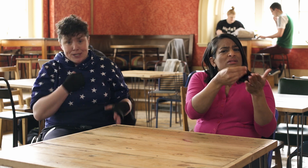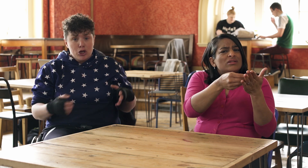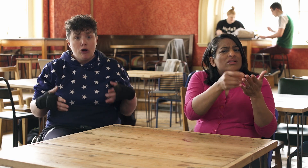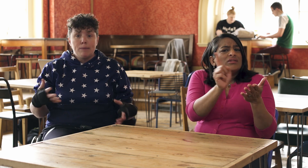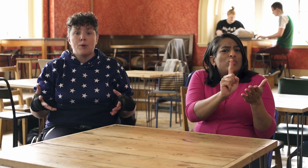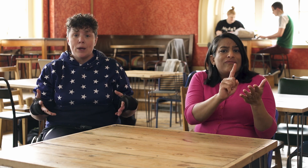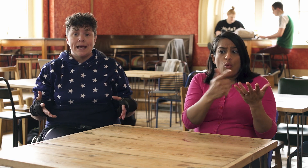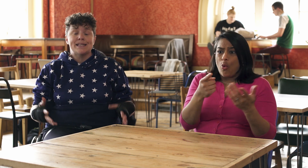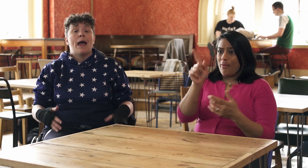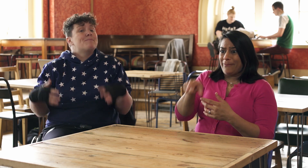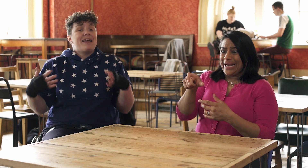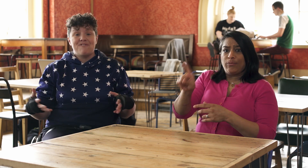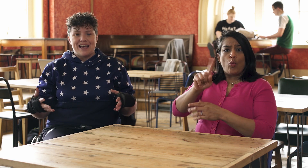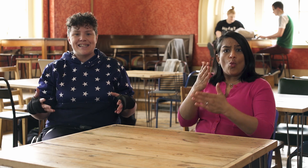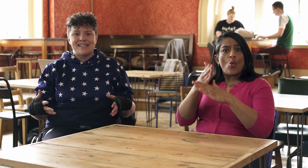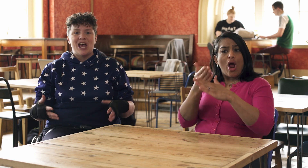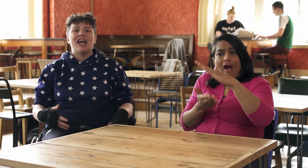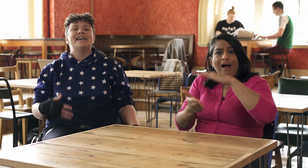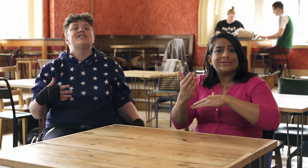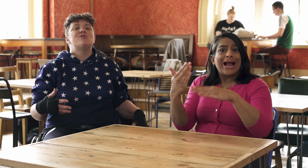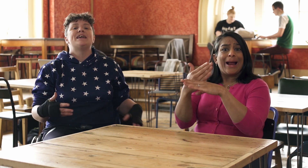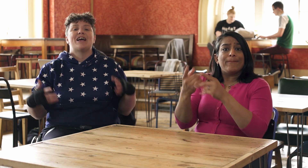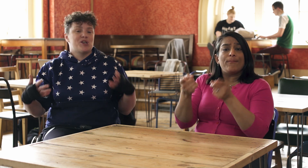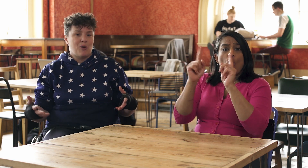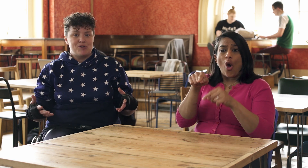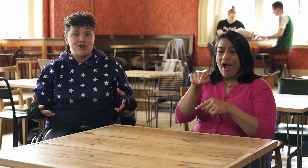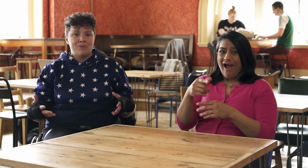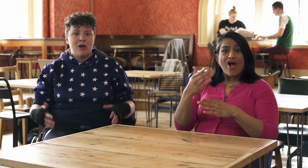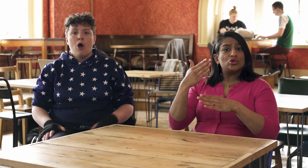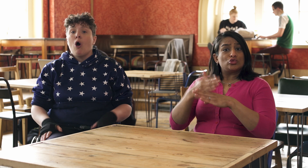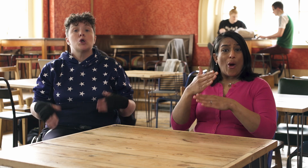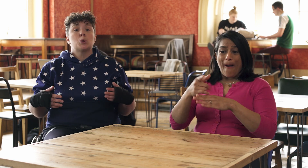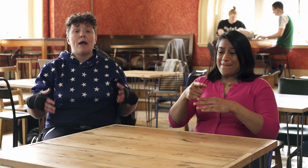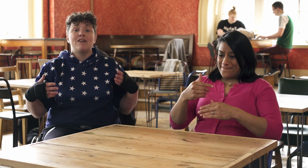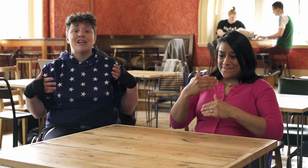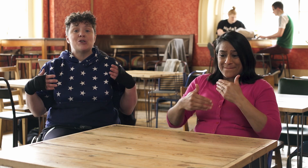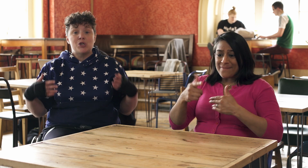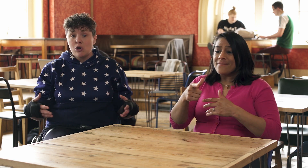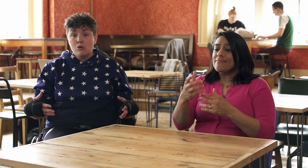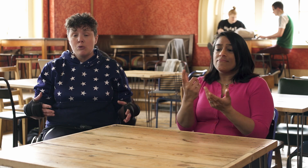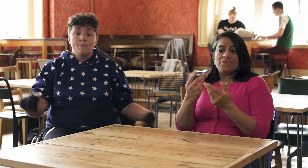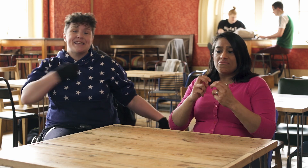your employees may face in doing their jobs, or travelling to, biscuit